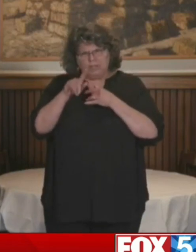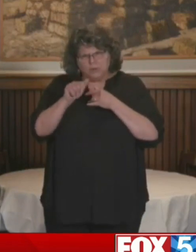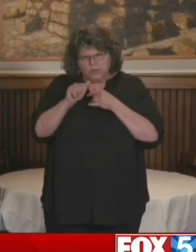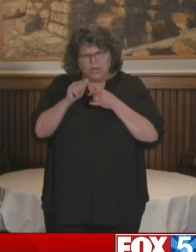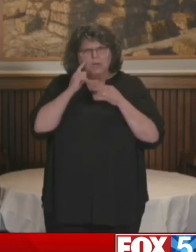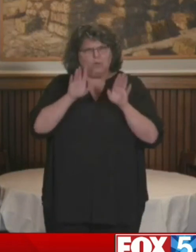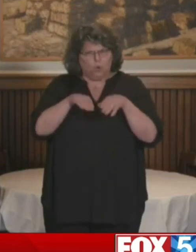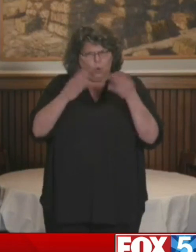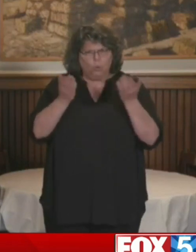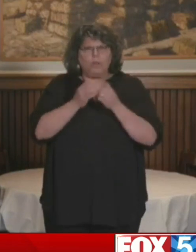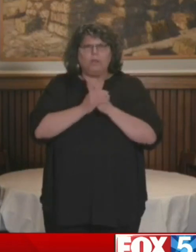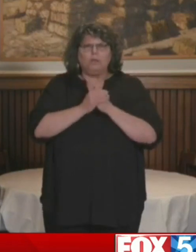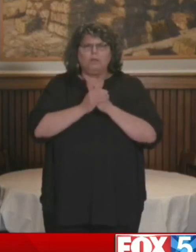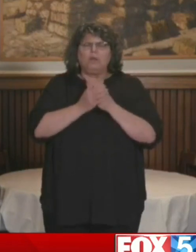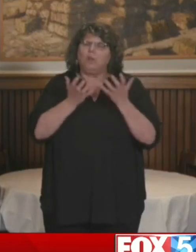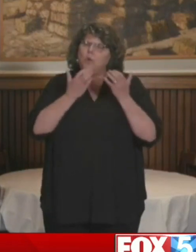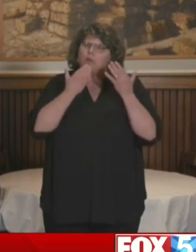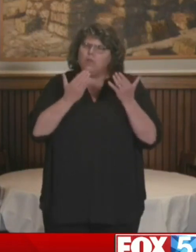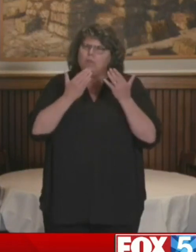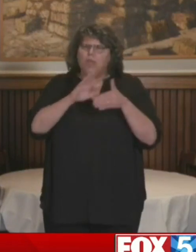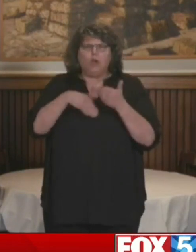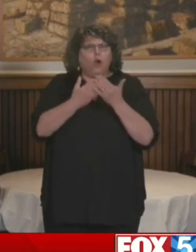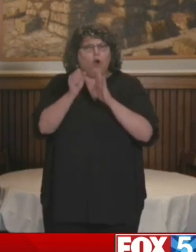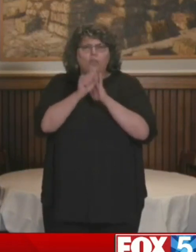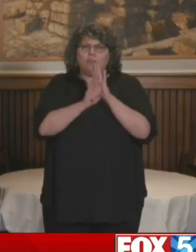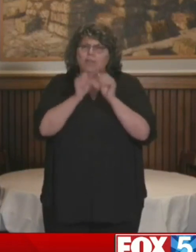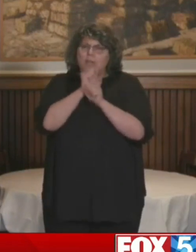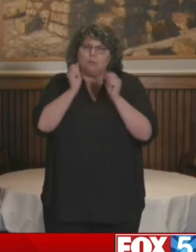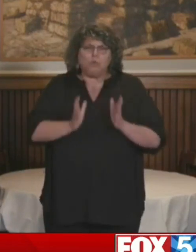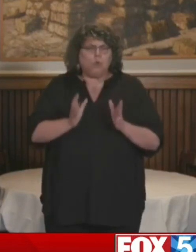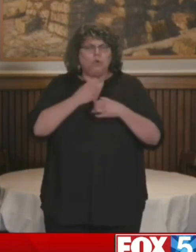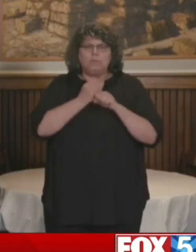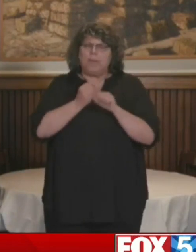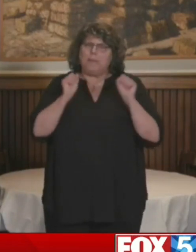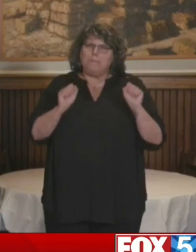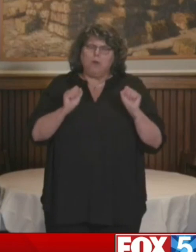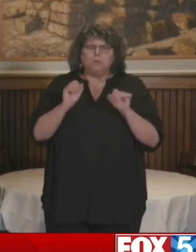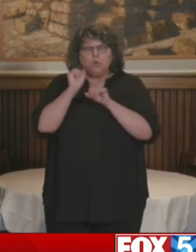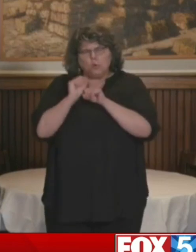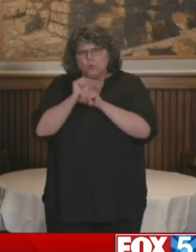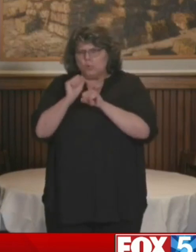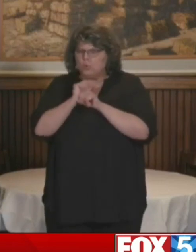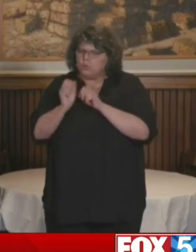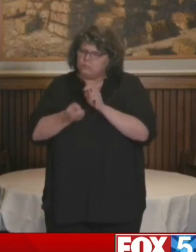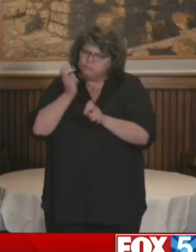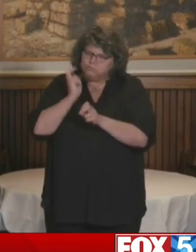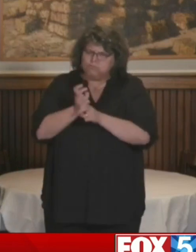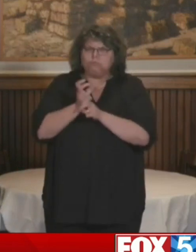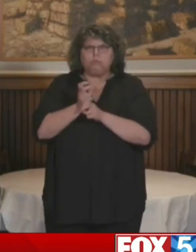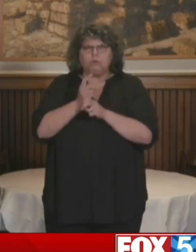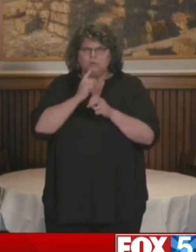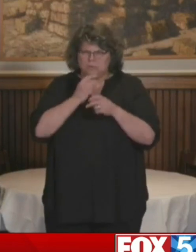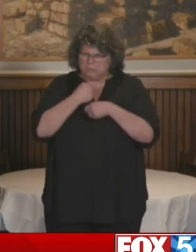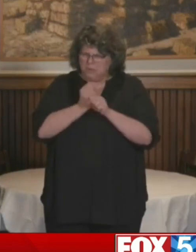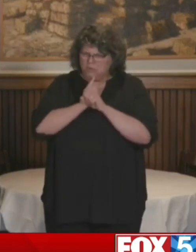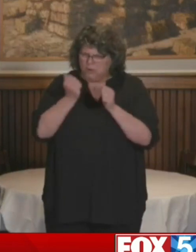DAYS TOO. LISTEN AND GIVE FEEDBACK ON THE CRITERIA THAT THIS STATE IS ANNOUNCING TODAY. JUST A DEEP THANKS TO ALL THE STATE EMPLOYEES WHO